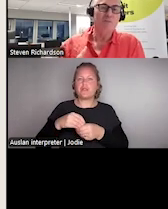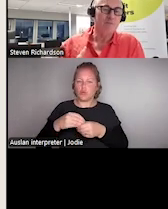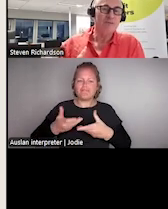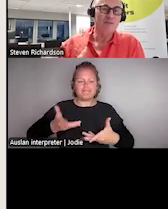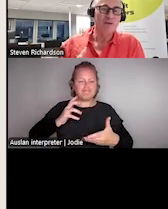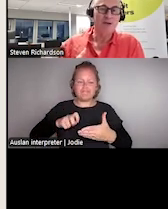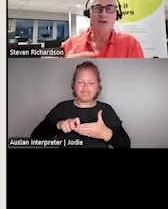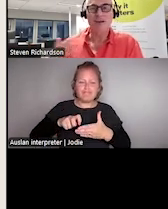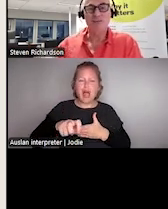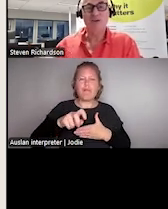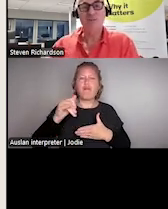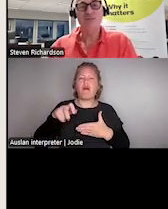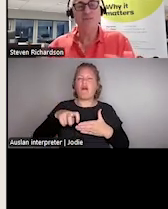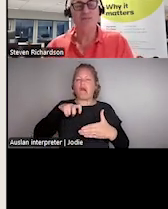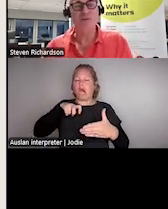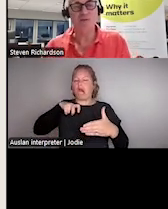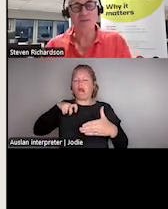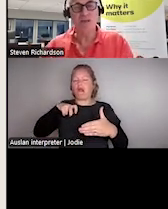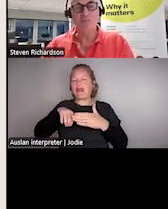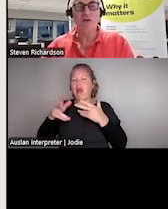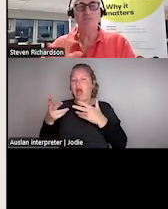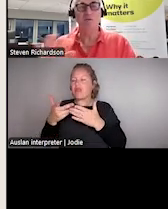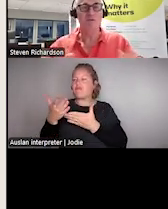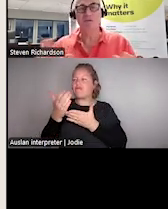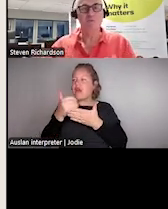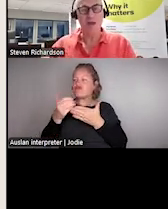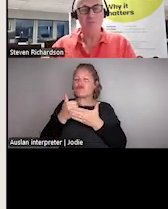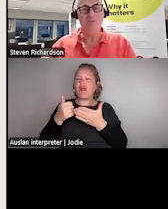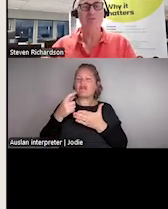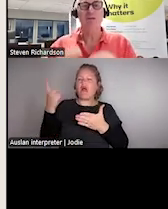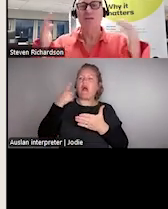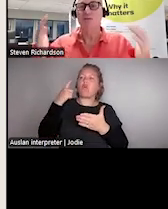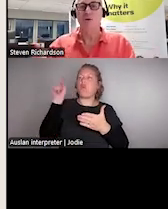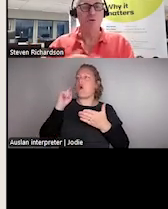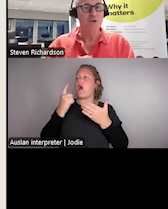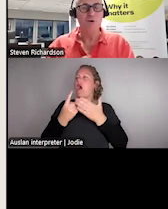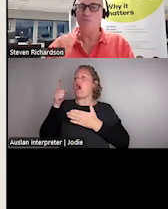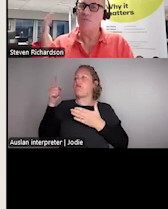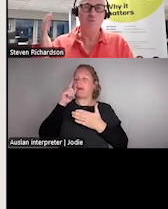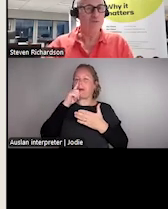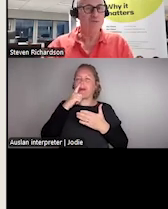they might be sitting back on other fundraising campaigns to see what happens. When you say this